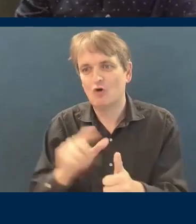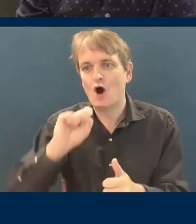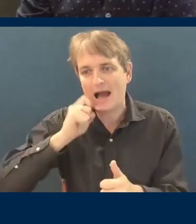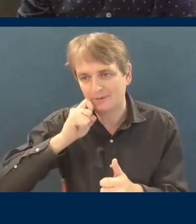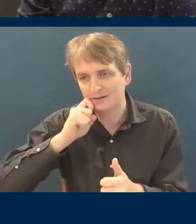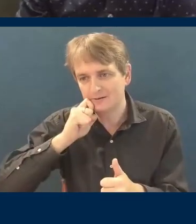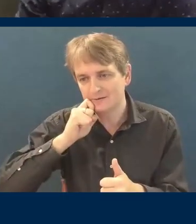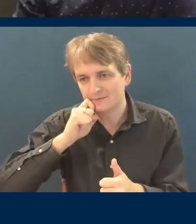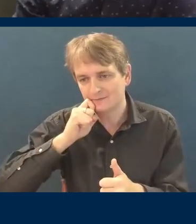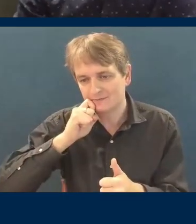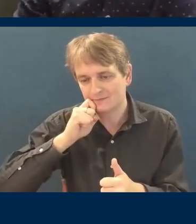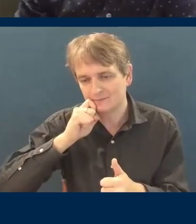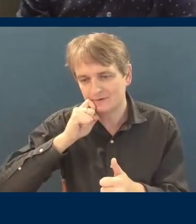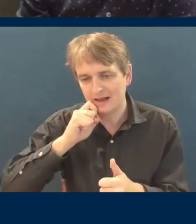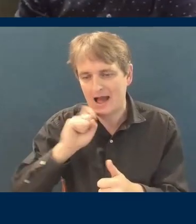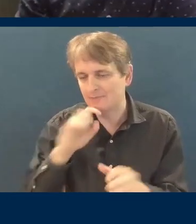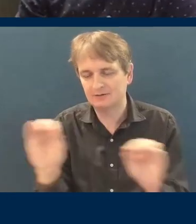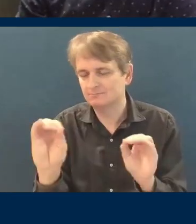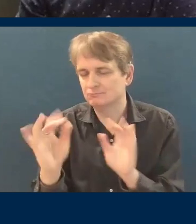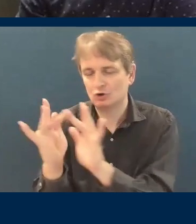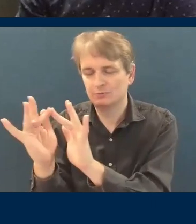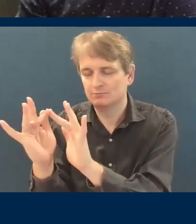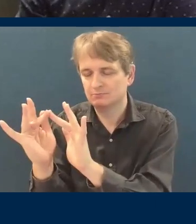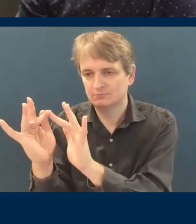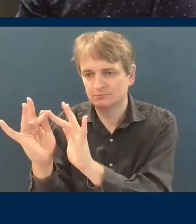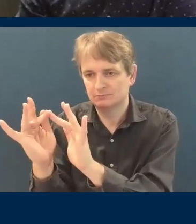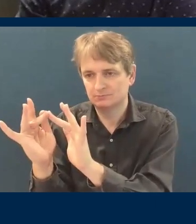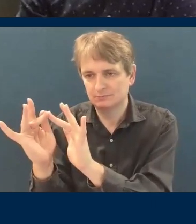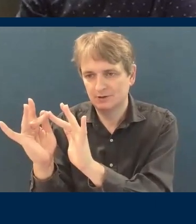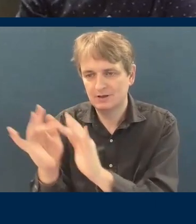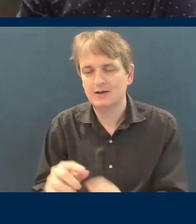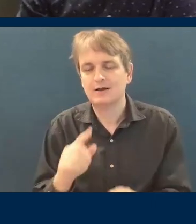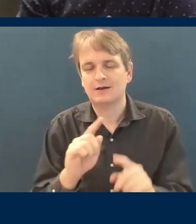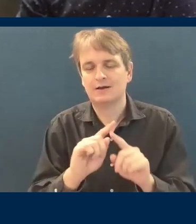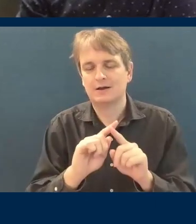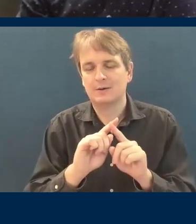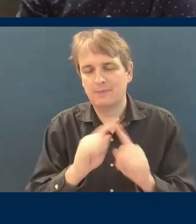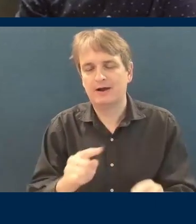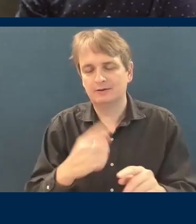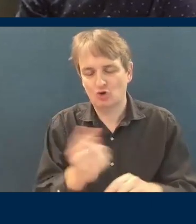So it depends for an Apple product. No. so Apple products don't go to the cloud.